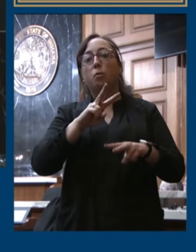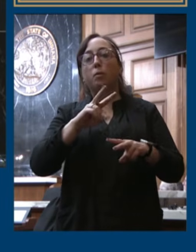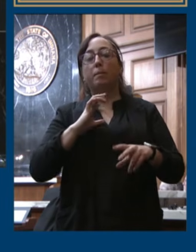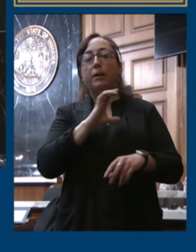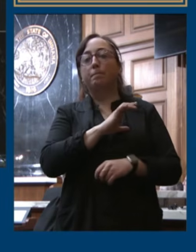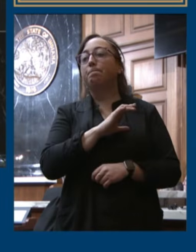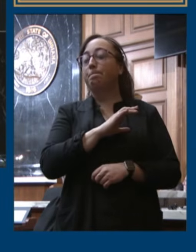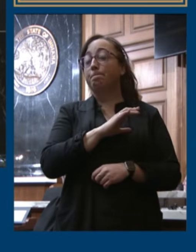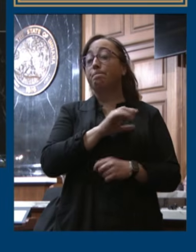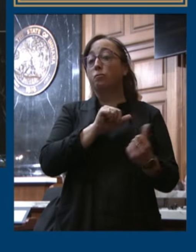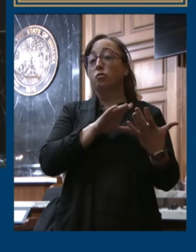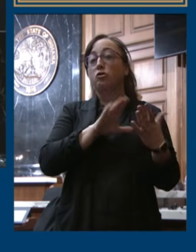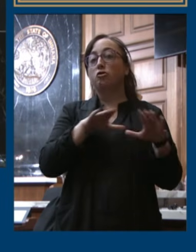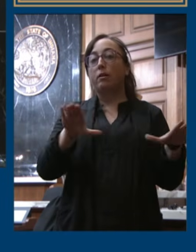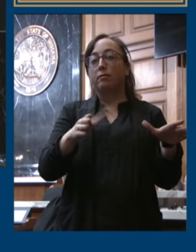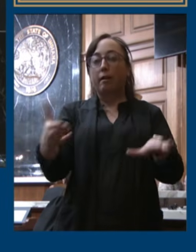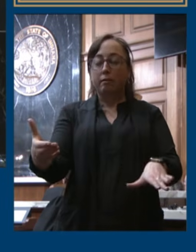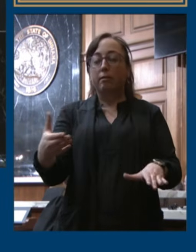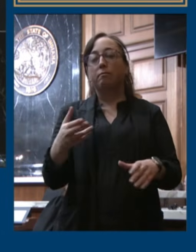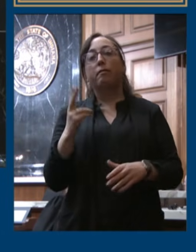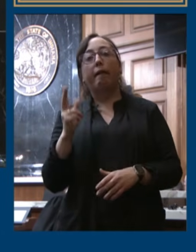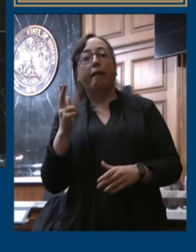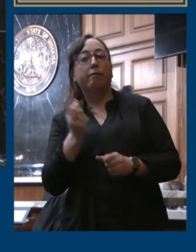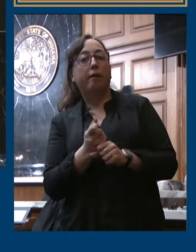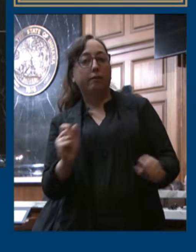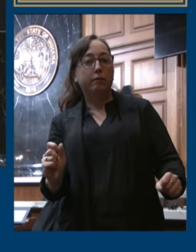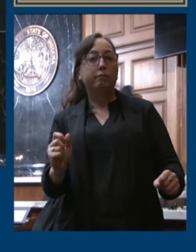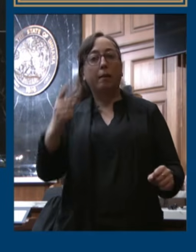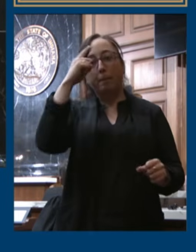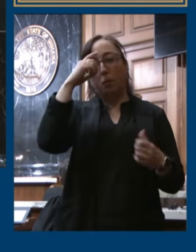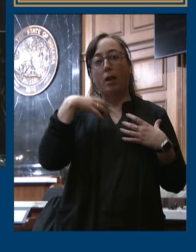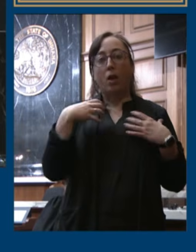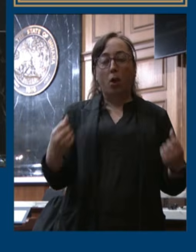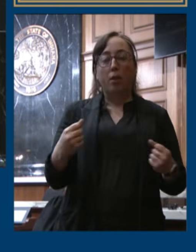DEATHS, GUN SAFETY, CHILD HEALTH, FLU PREVENTION, CAR